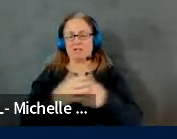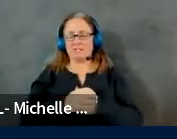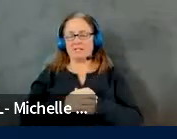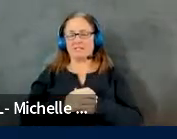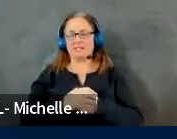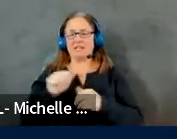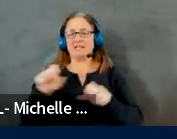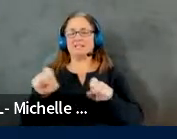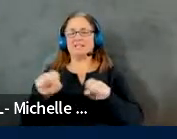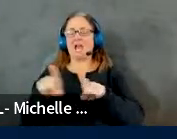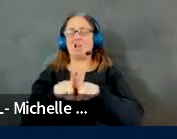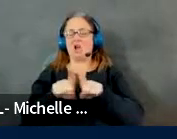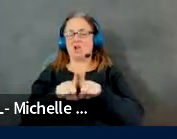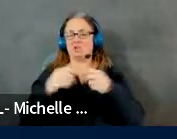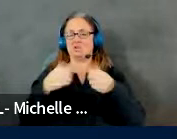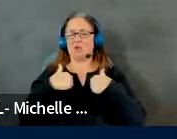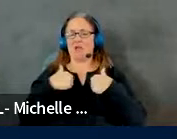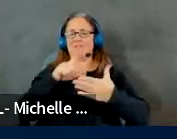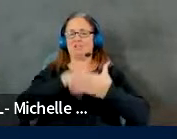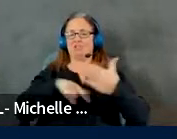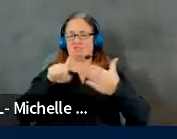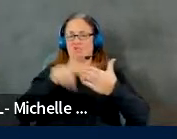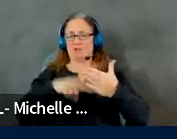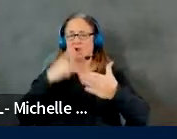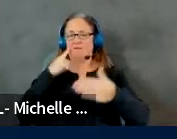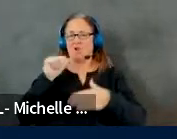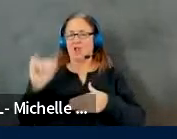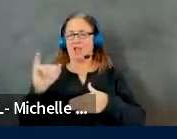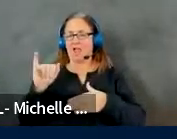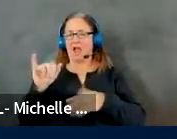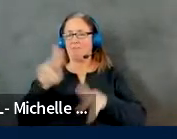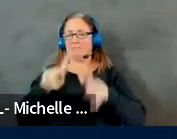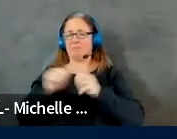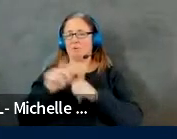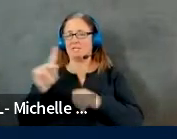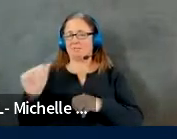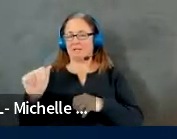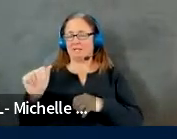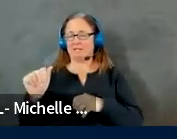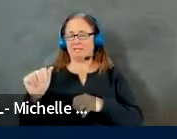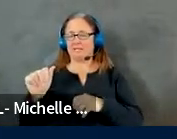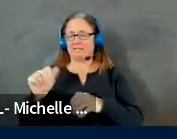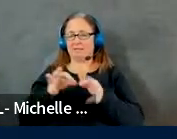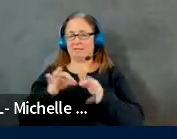contribute to discriminatory effects of AI on people with disabilities.